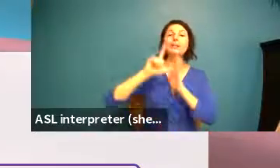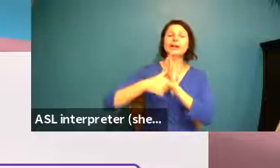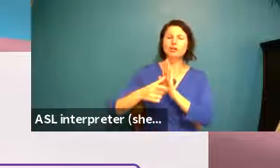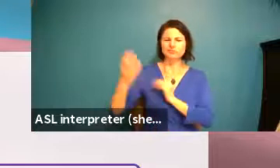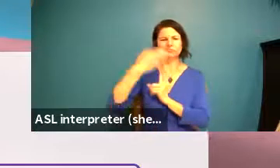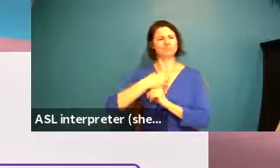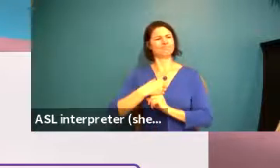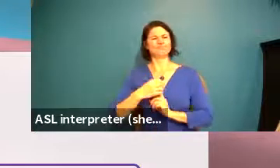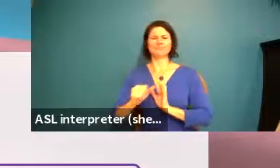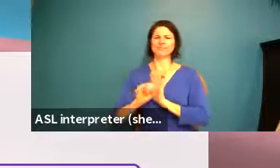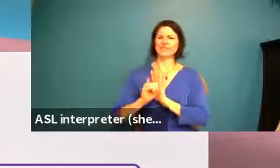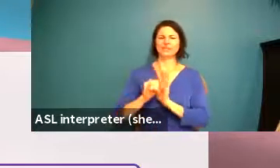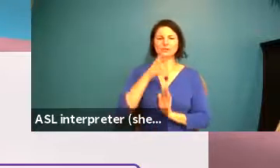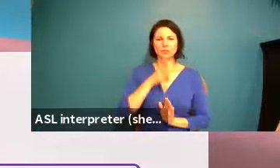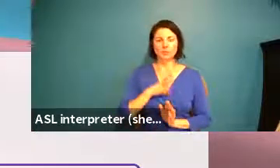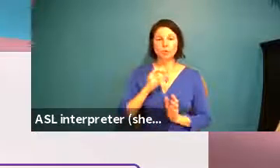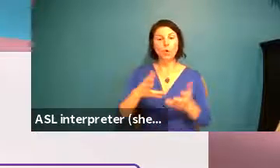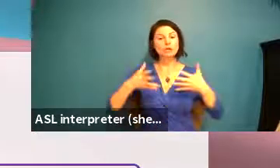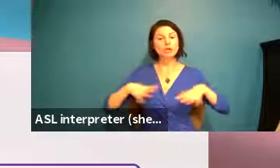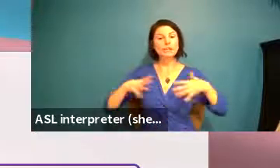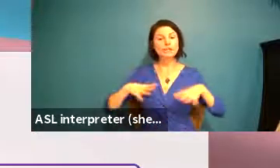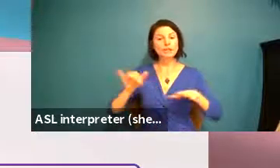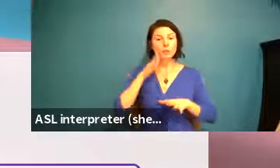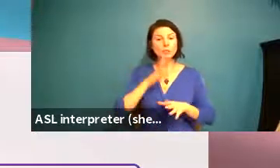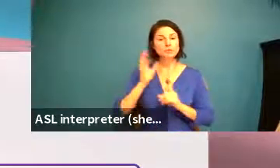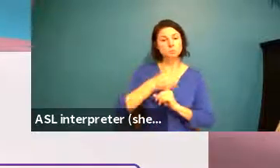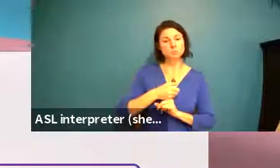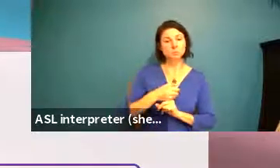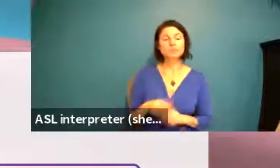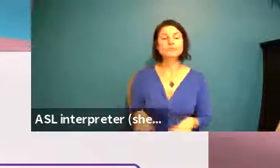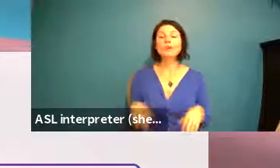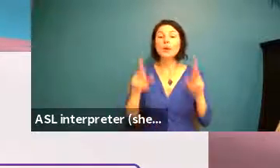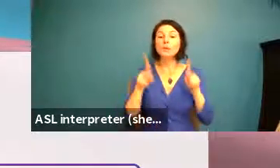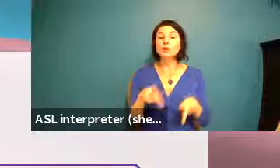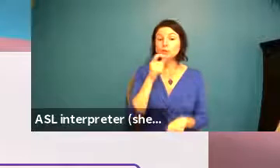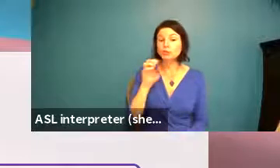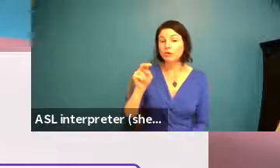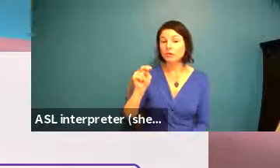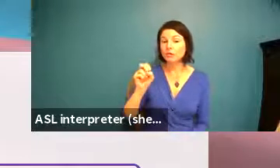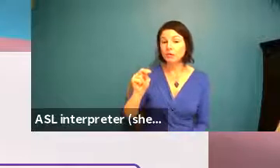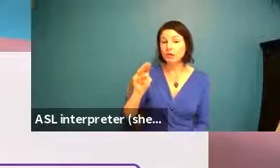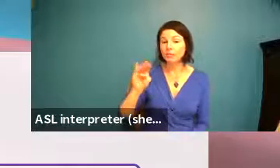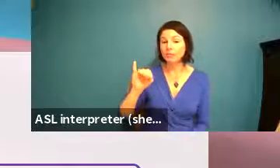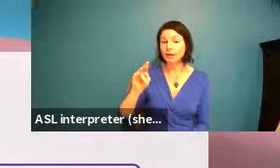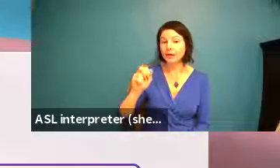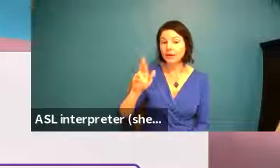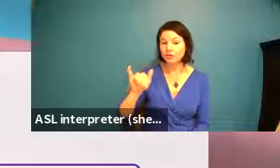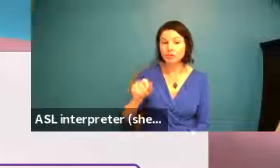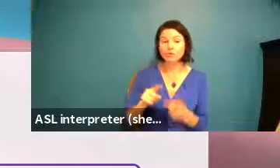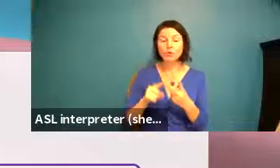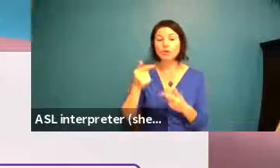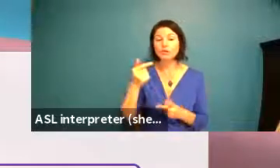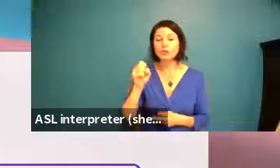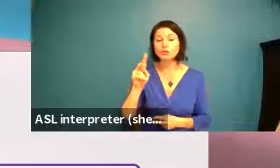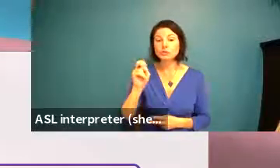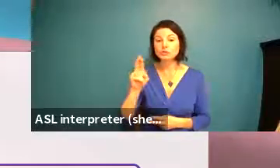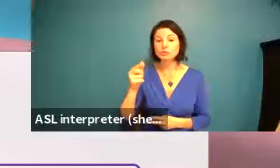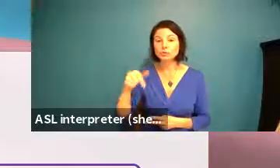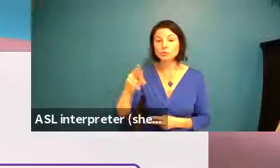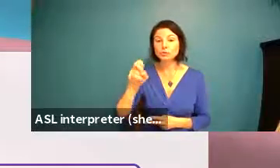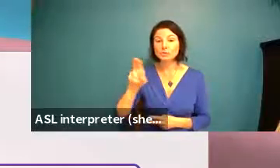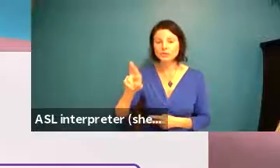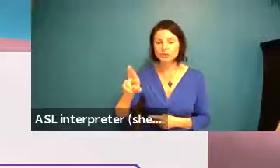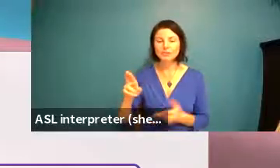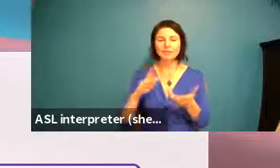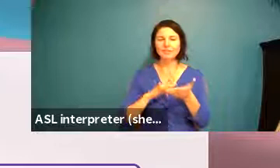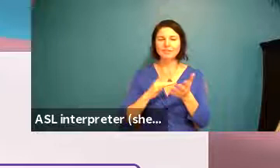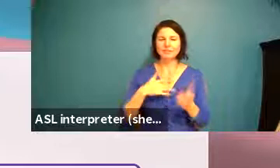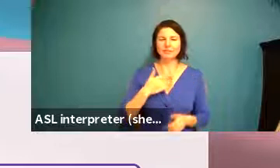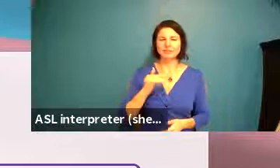life. A person who is non binary, and or genderqueer is someone who fills out their gender doesn't fall into one of those two